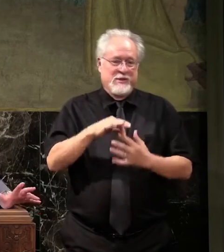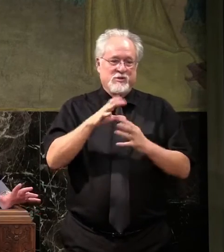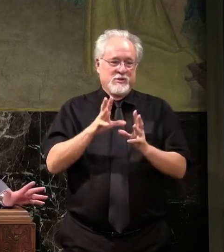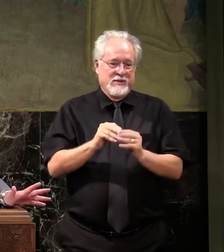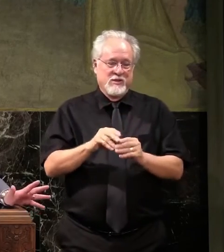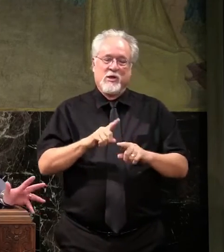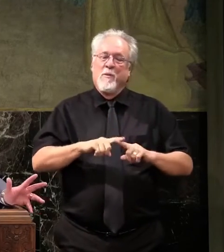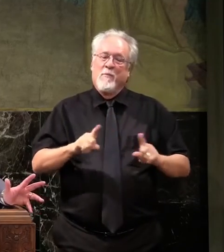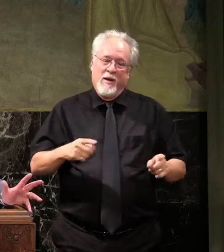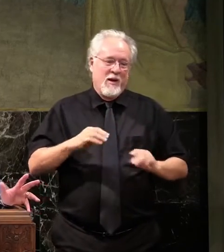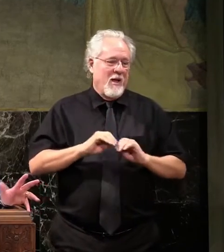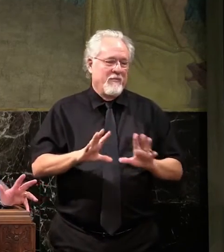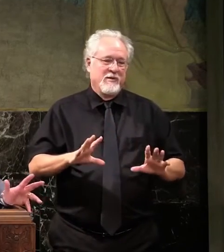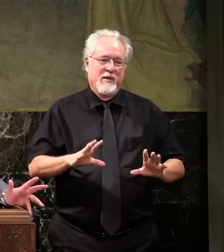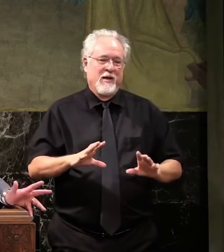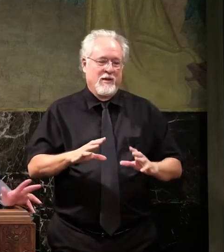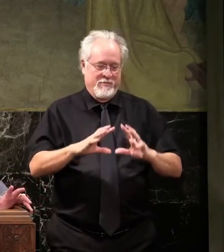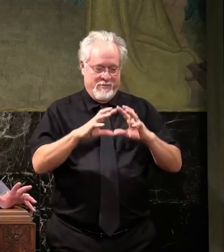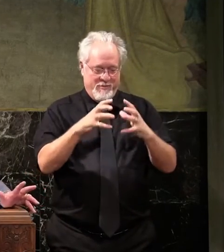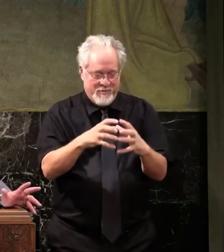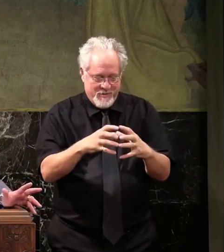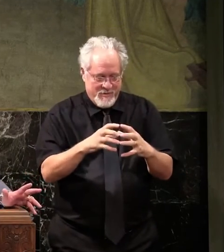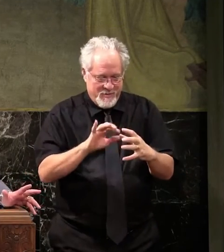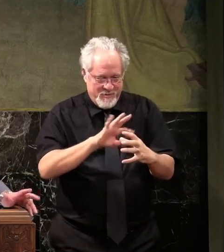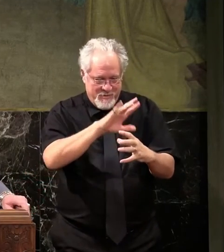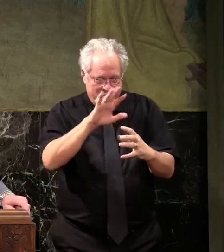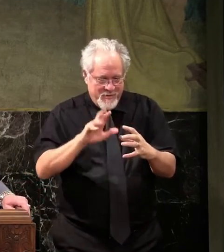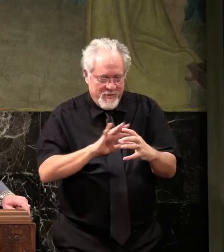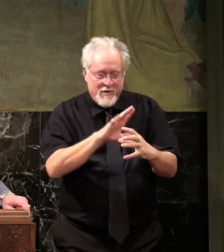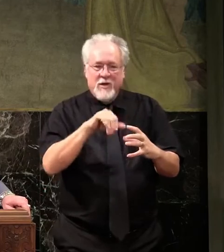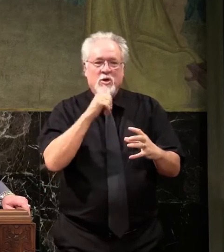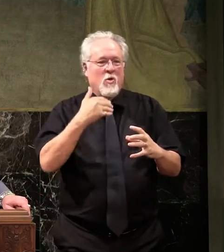obviously I don't have a crystal ball. I don't know. I don't anticipate going back